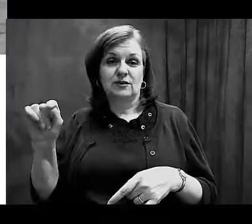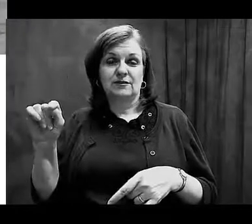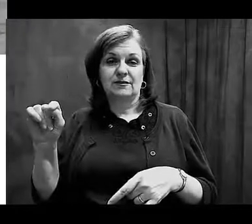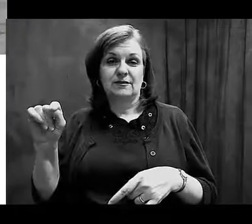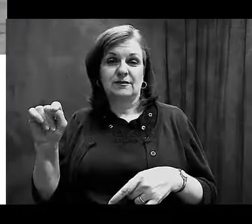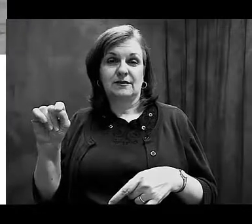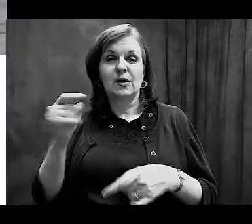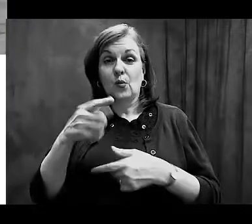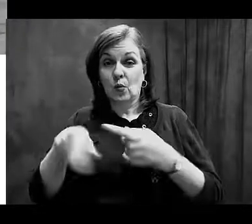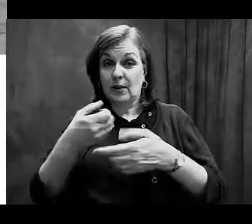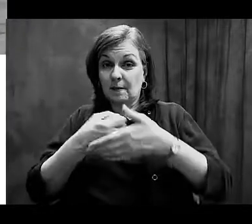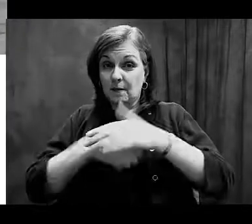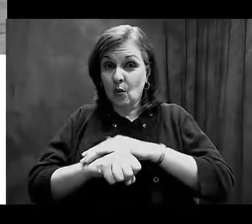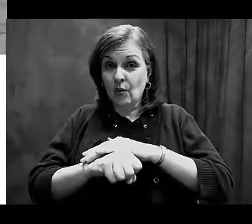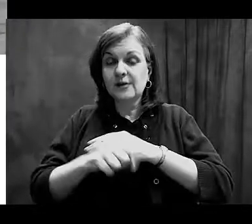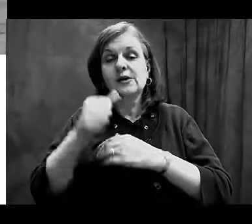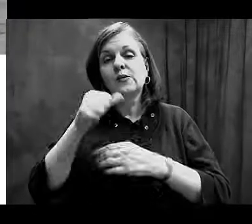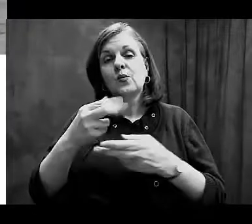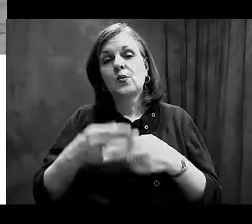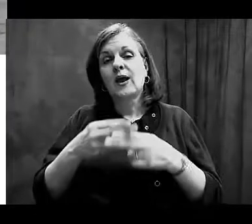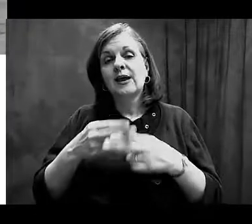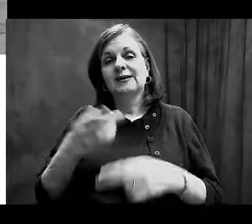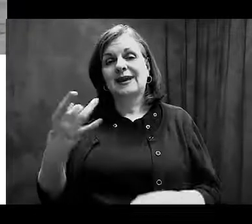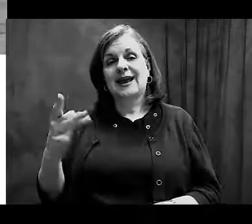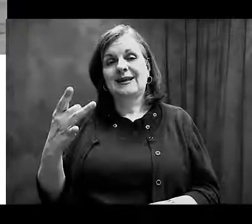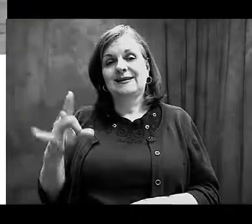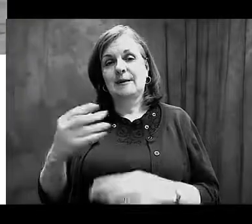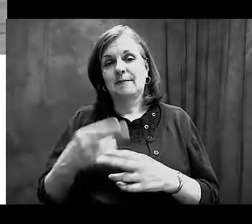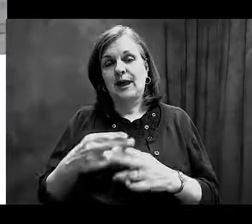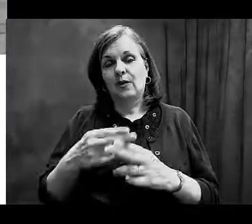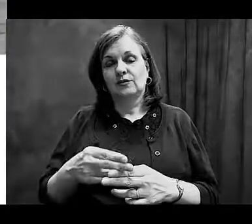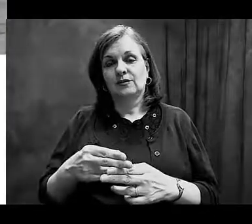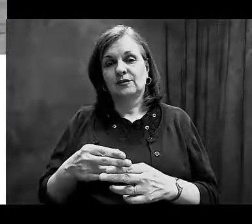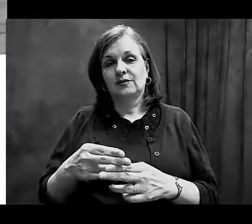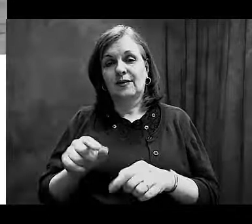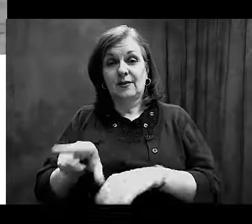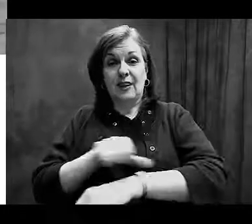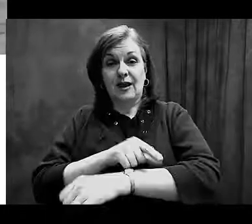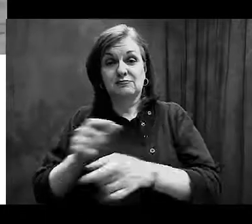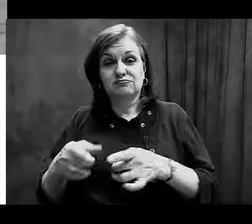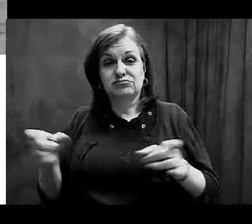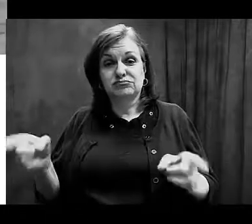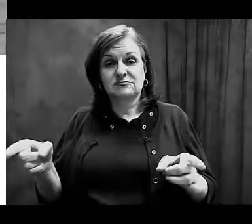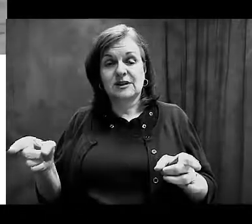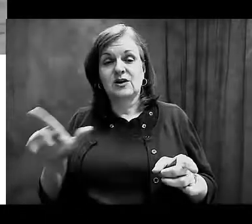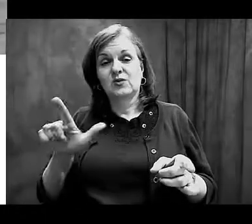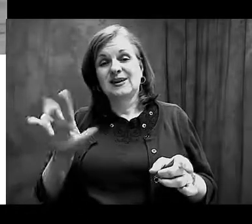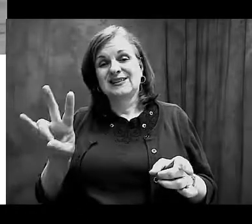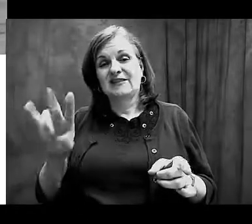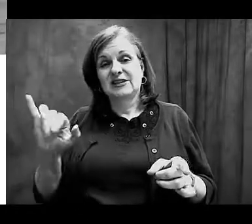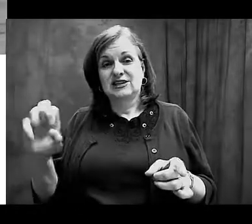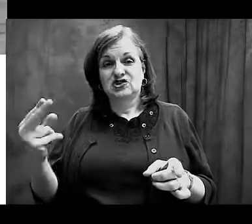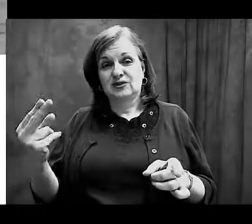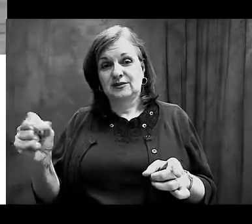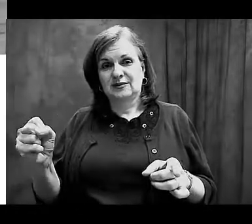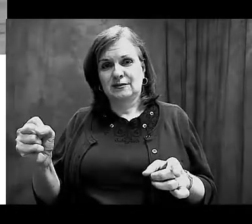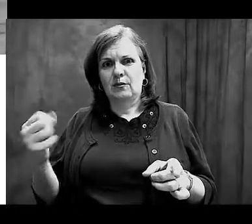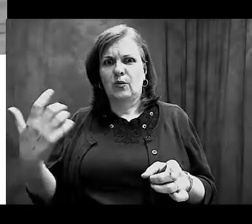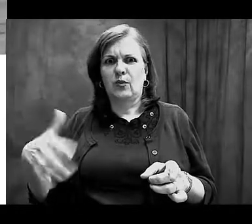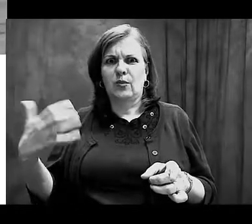she was eight teen pounds and 27 inches long at birth!!!